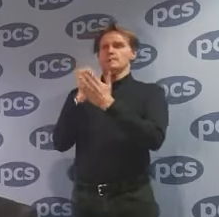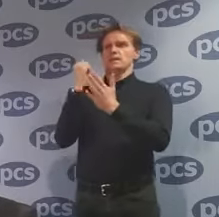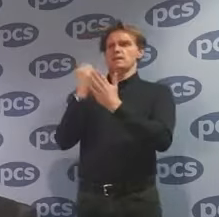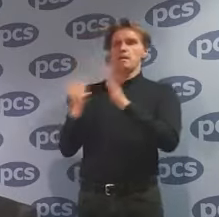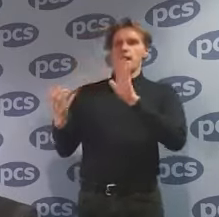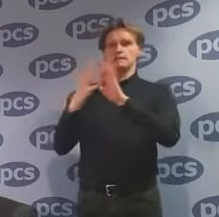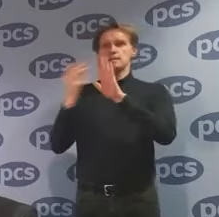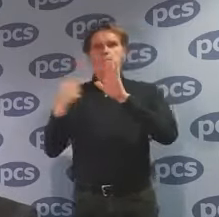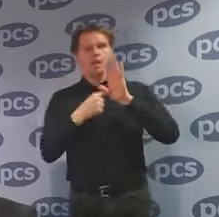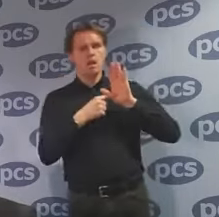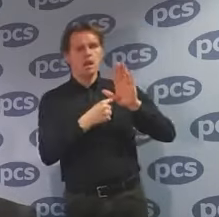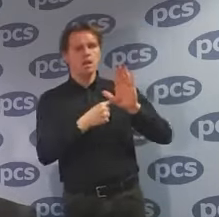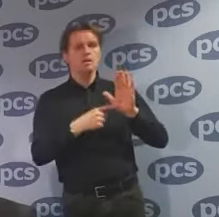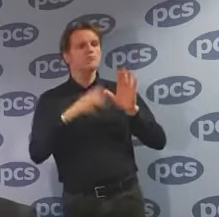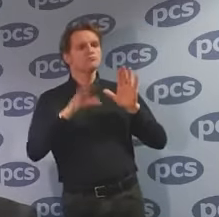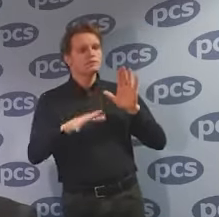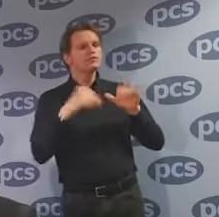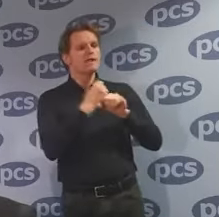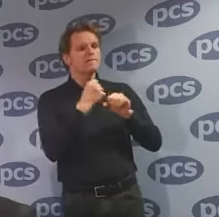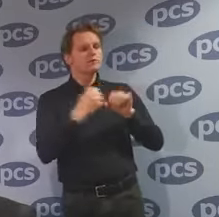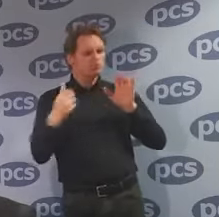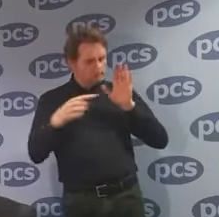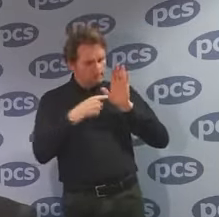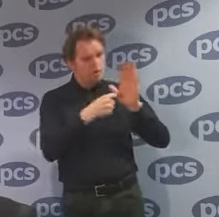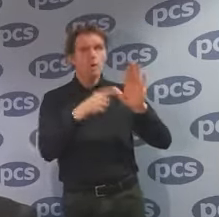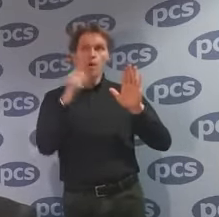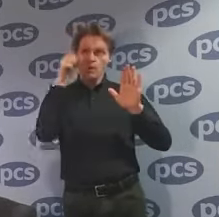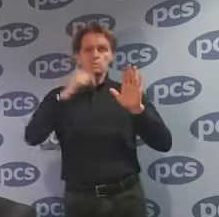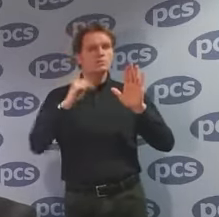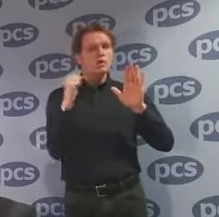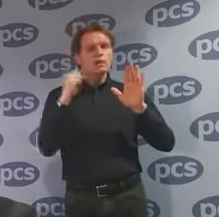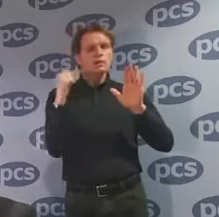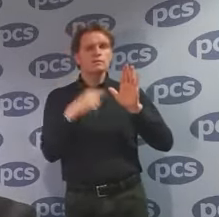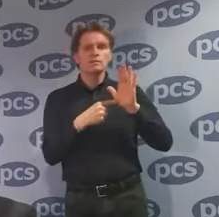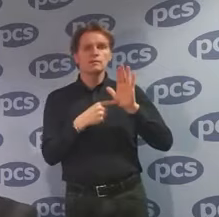should follow if it doesn't happen be in no doubt in Scotland as well as